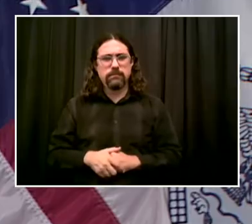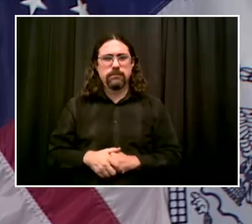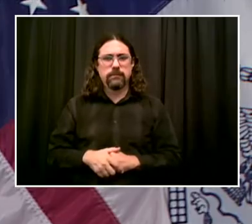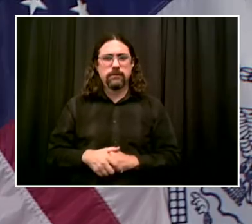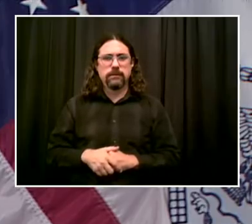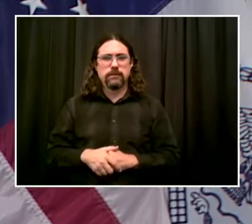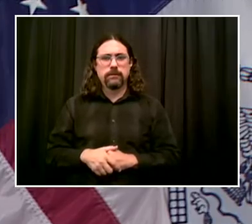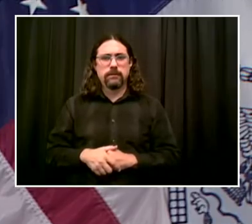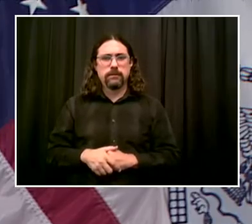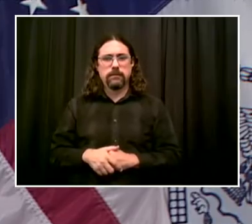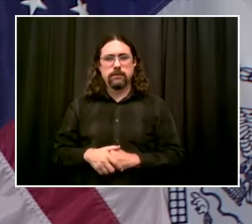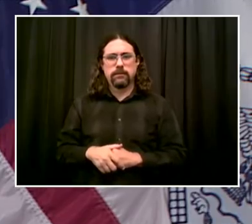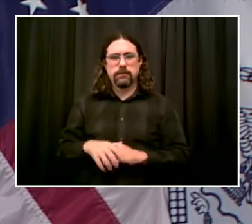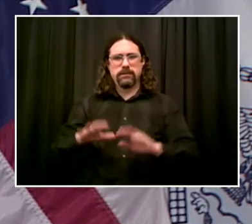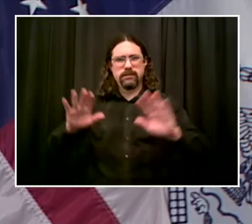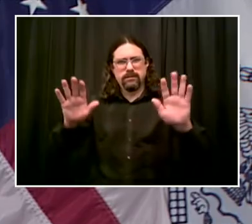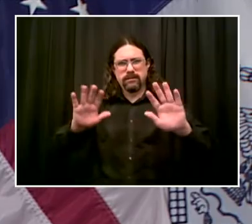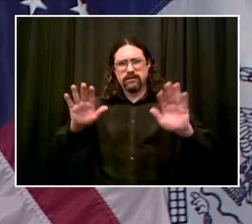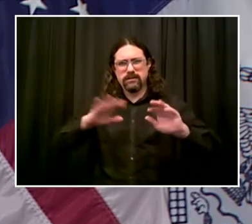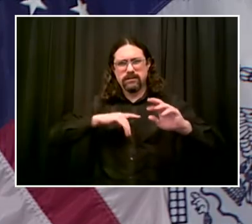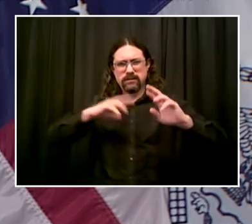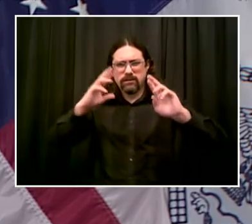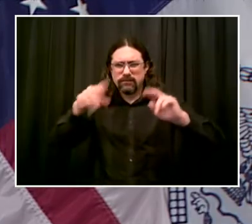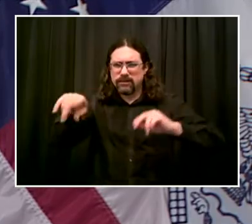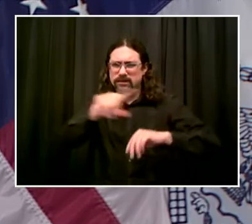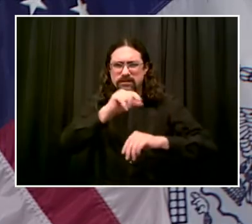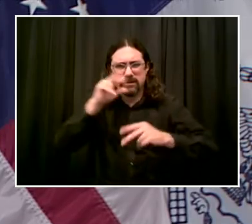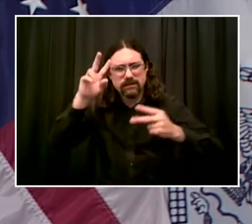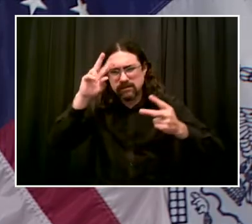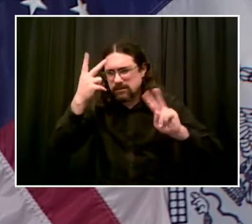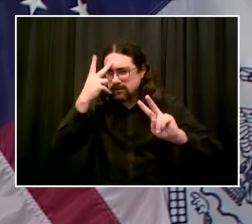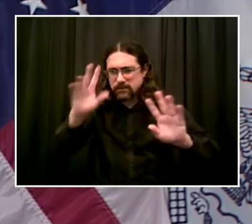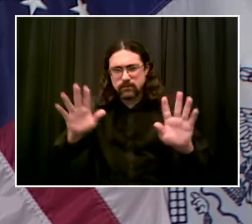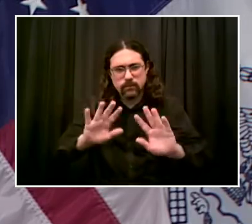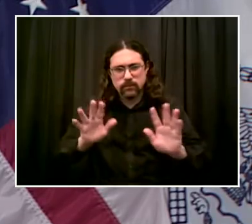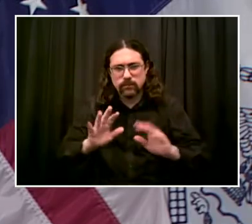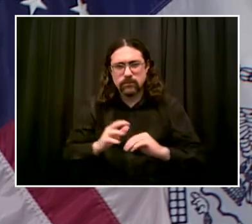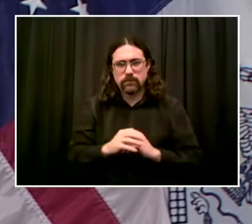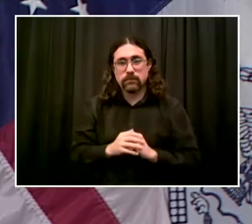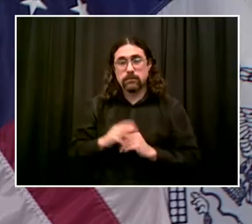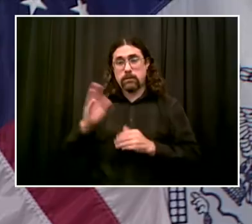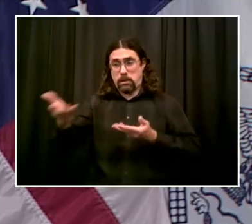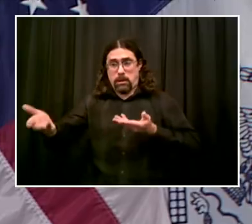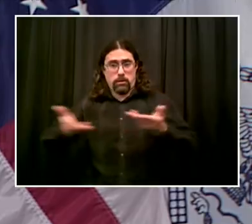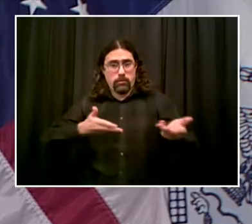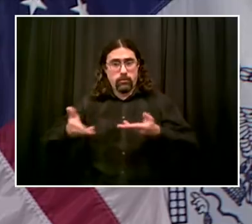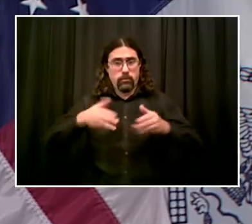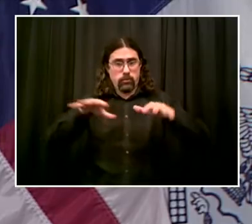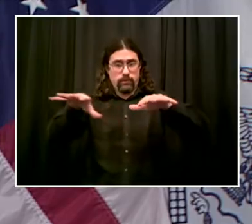I HOPE THERE IS NOT A MISUNDERSTANDING HERE. HIRING FREEZ ES